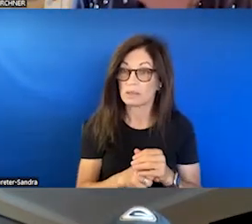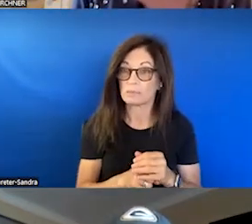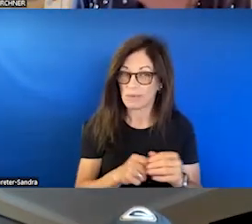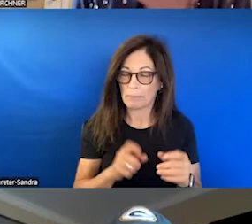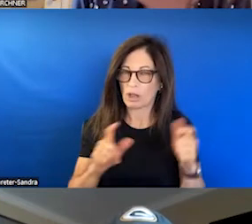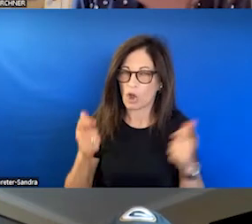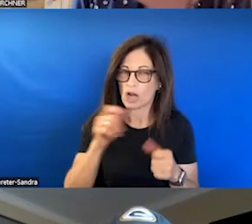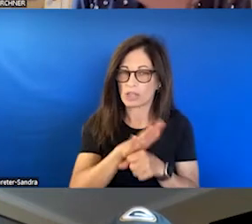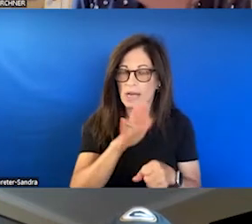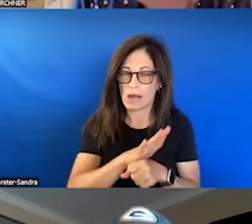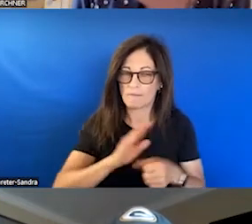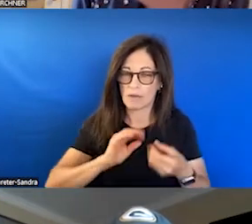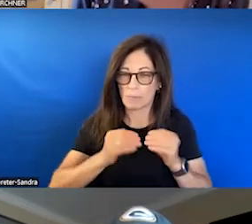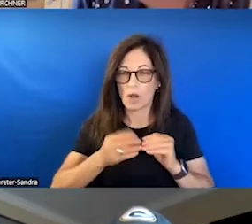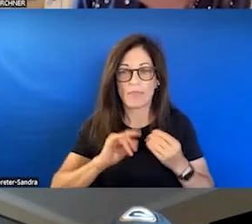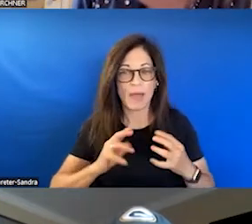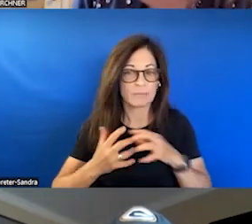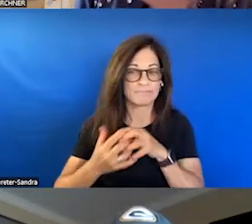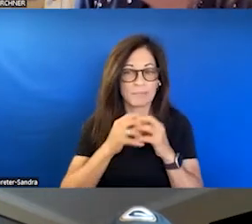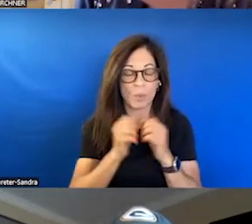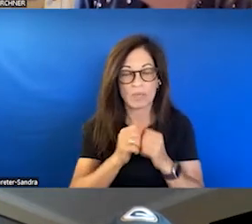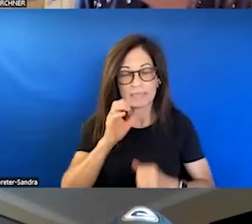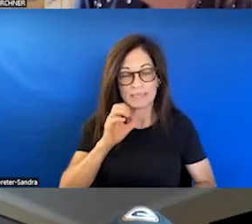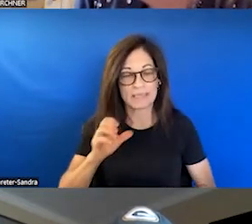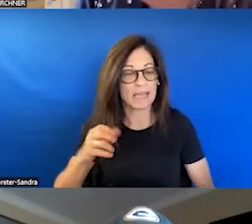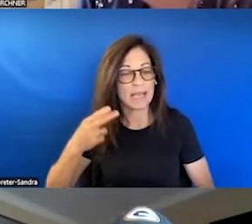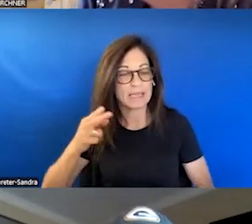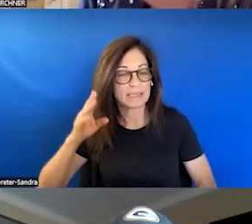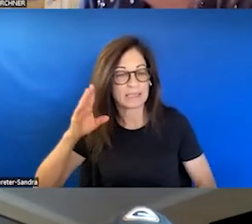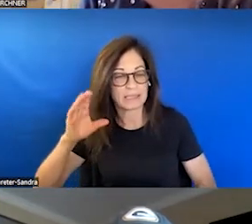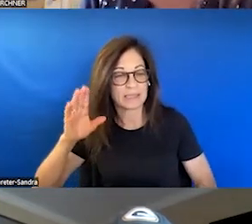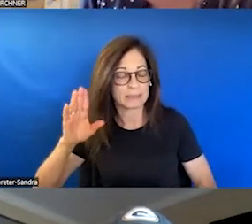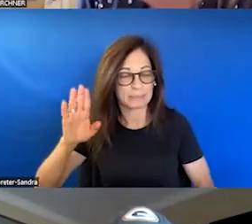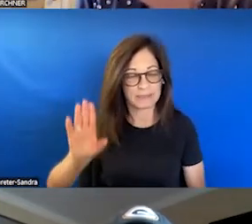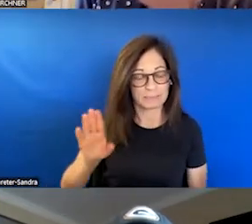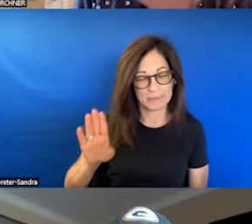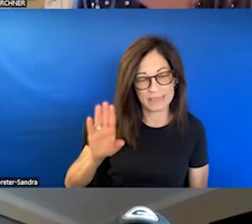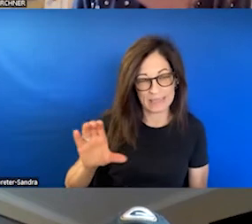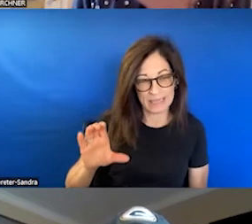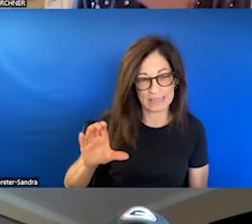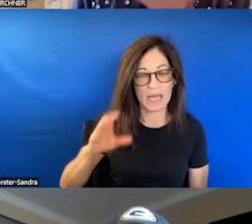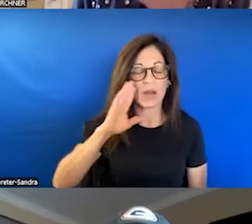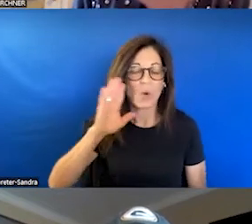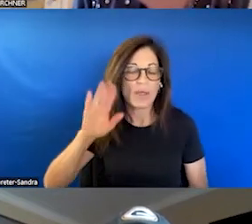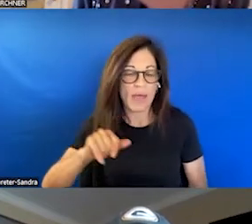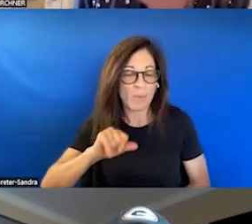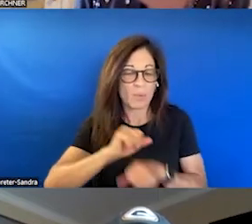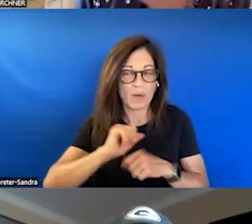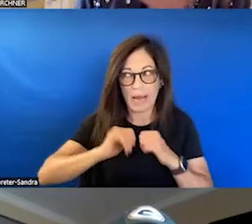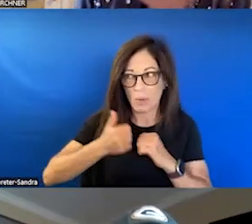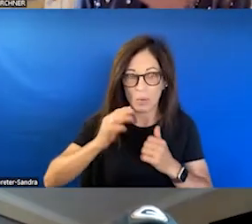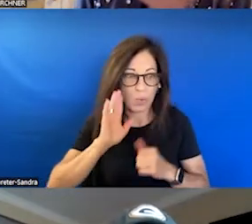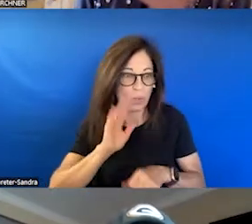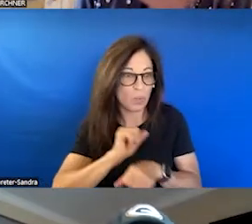INTERSECTION WITH IT AND HOW ALL THAT WILL WORK. AND COLLEAGUES IN CMS ARE WORKING CLOSELY.